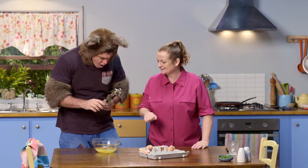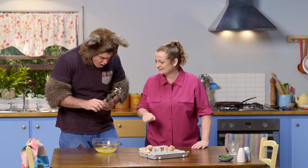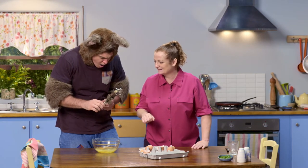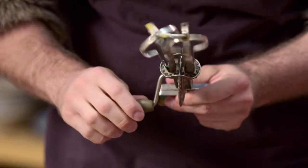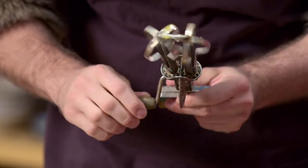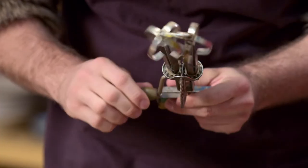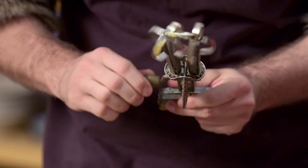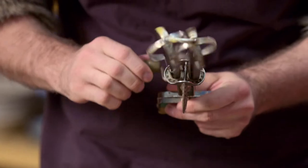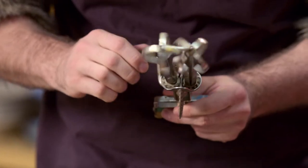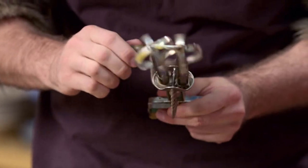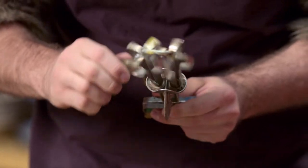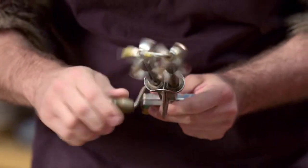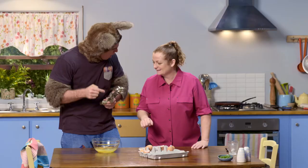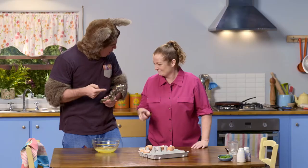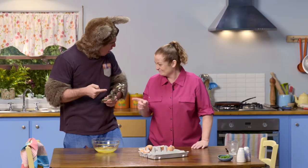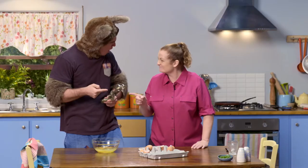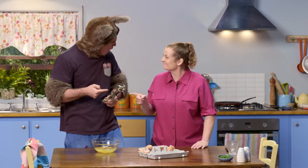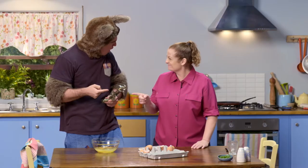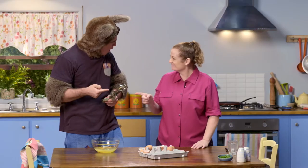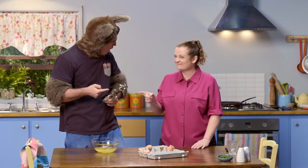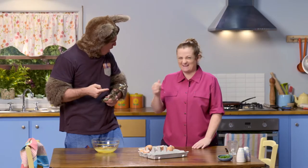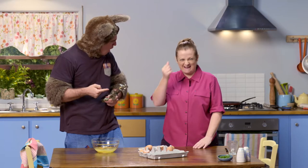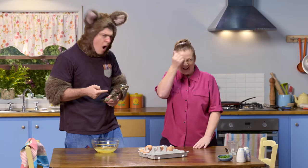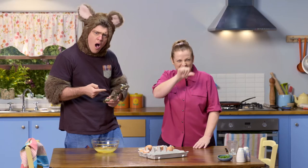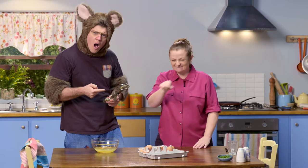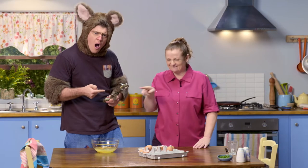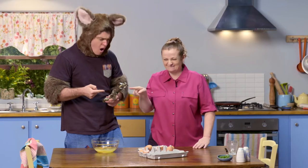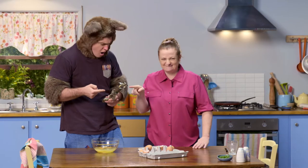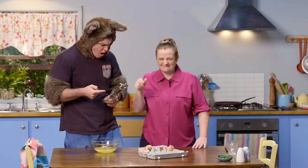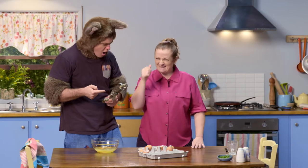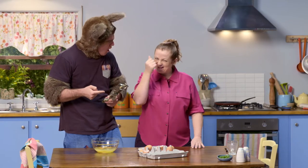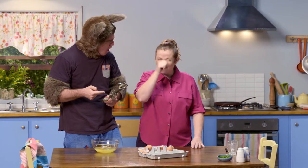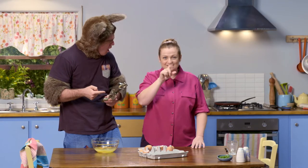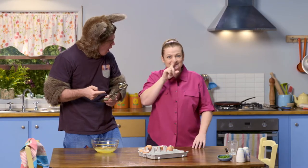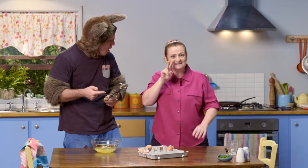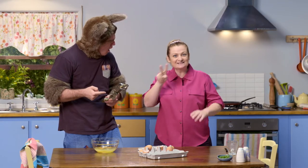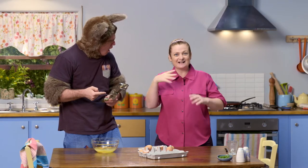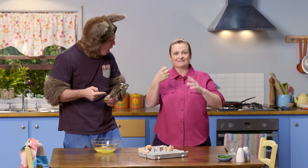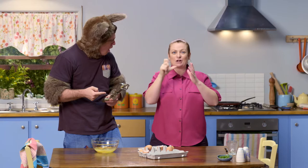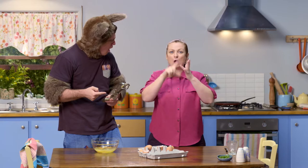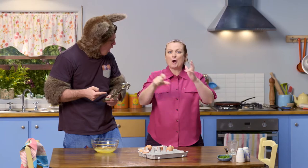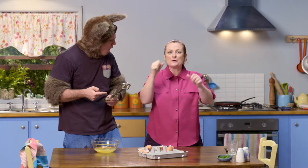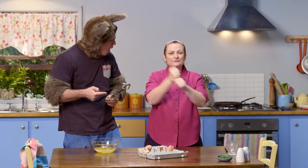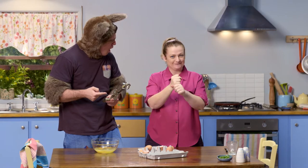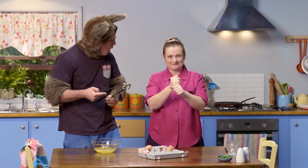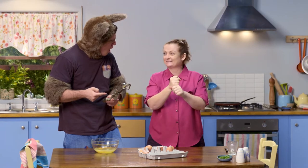Mmm. See? Yes. It's a very clever thing, isn't it? What you can see are the cogs.